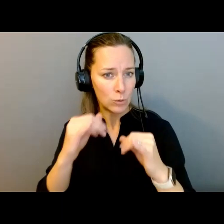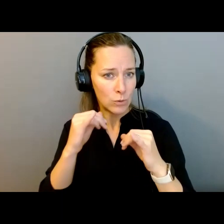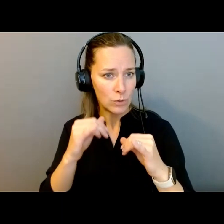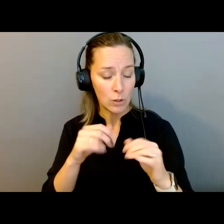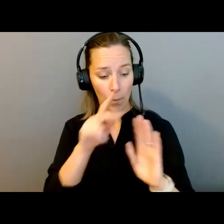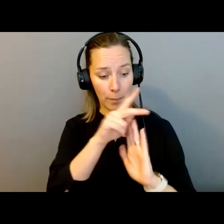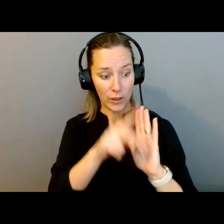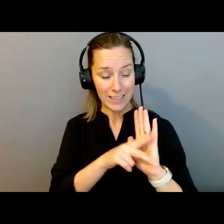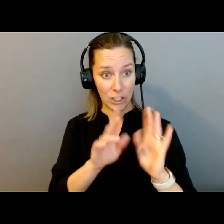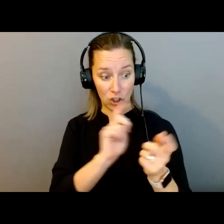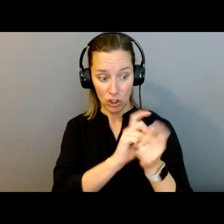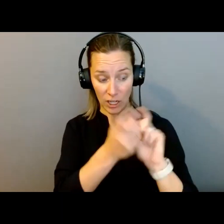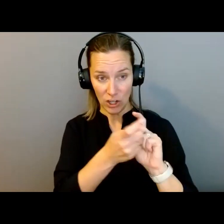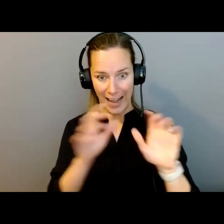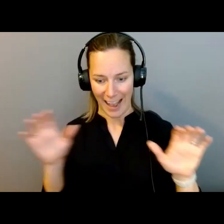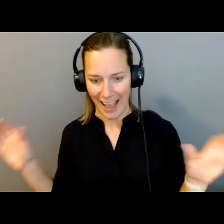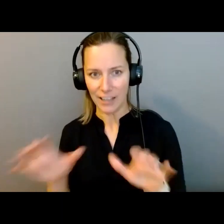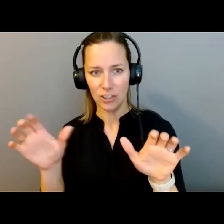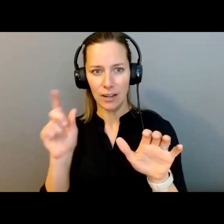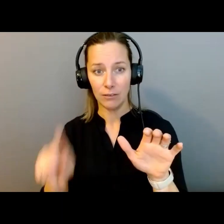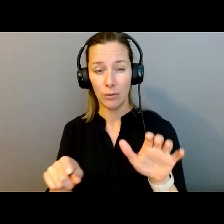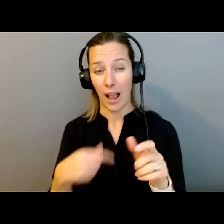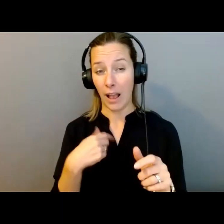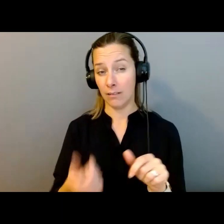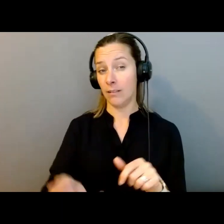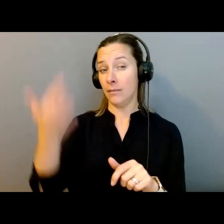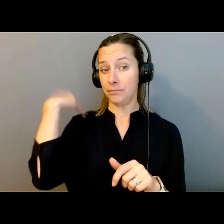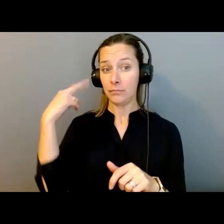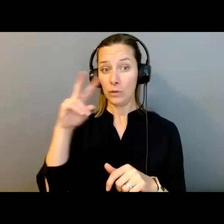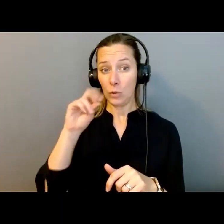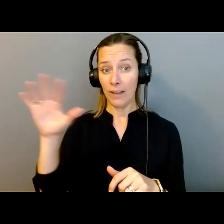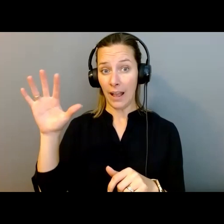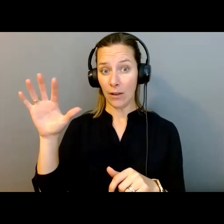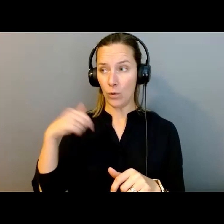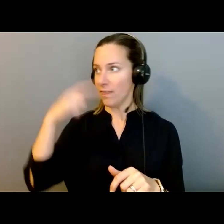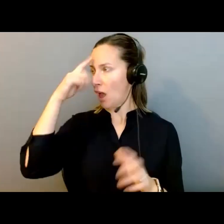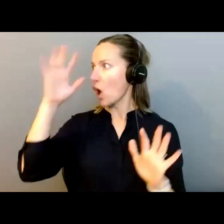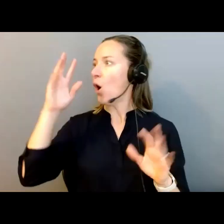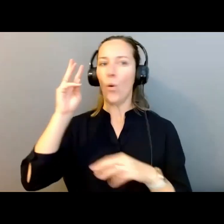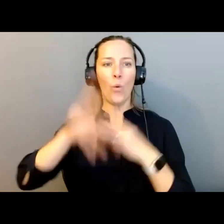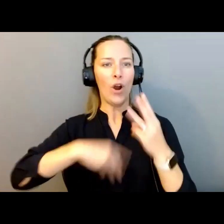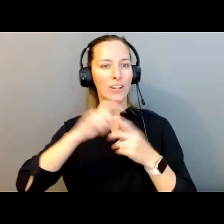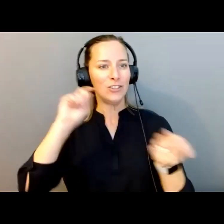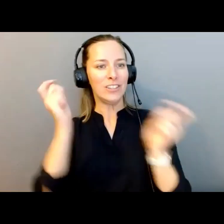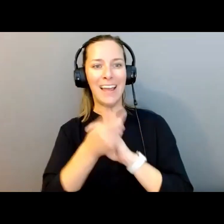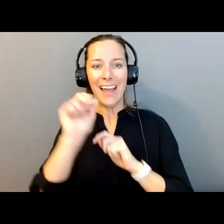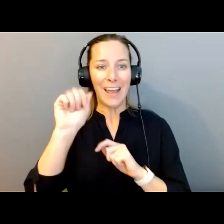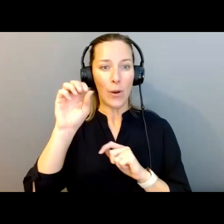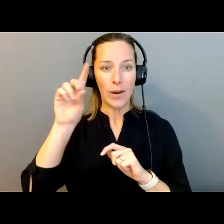in action. If I look back at 2005, we thought we were changing the world, and AODA was in place.